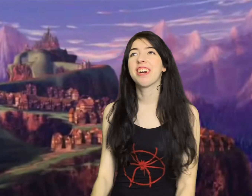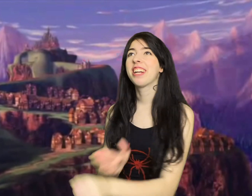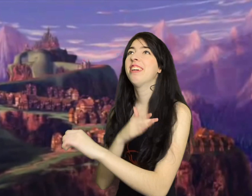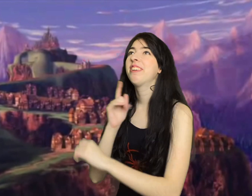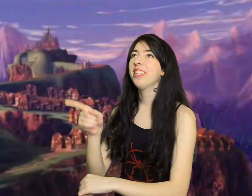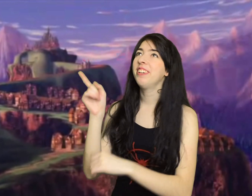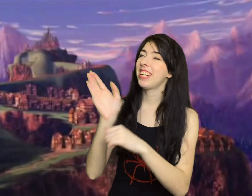you already know YOU